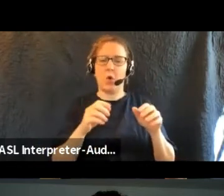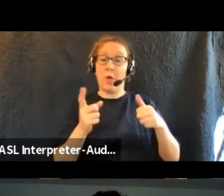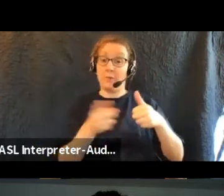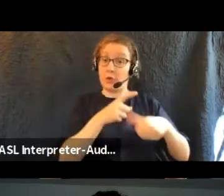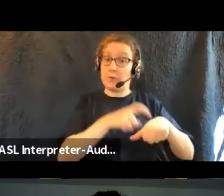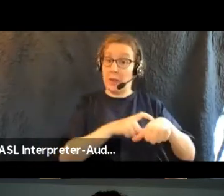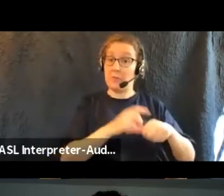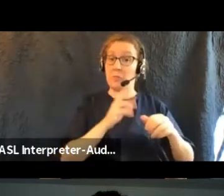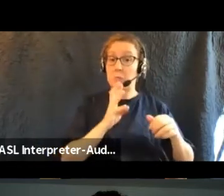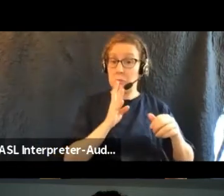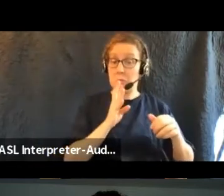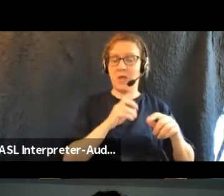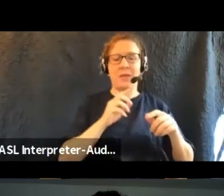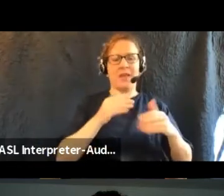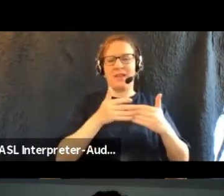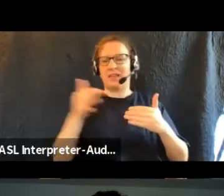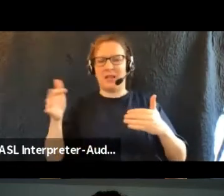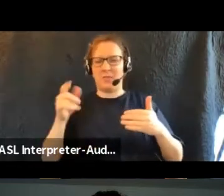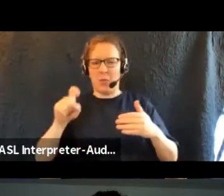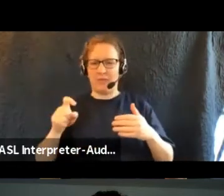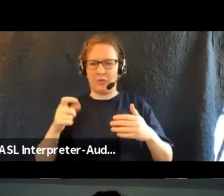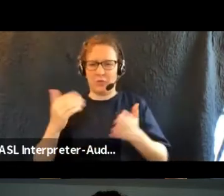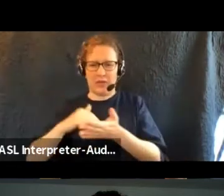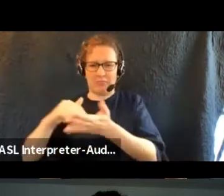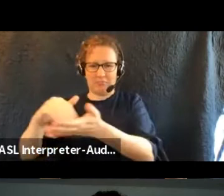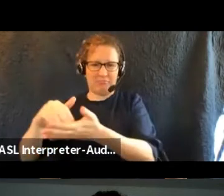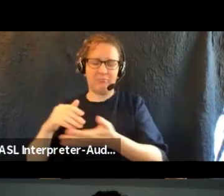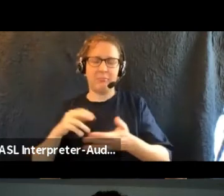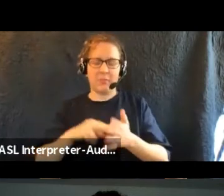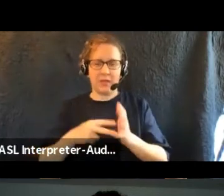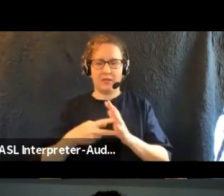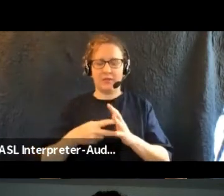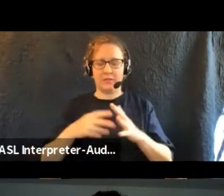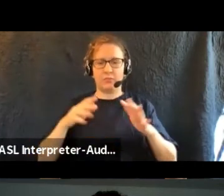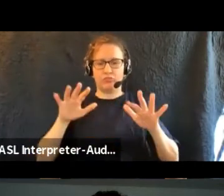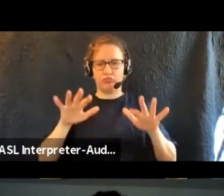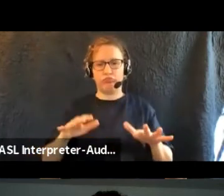Lastly, I think it's really important to ensure that there is a process in place for document